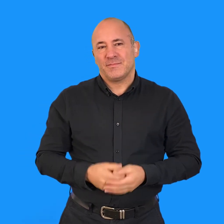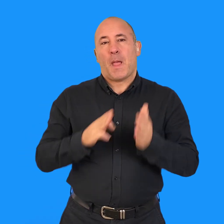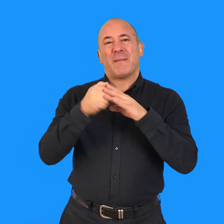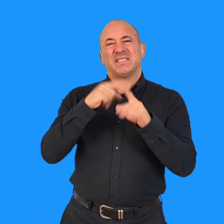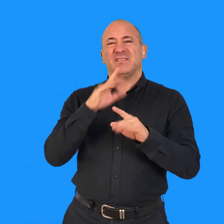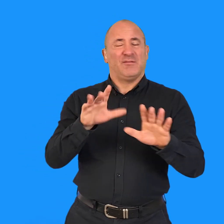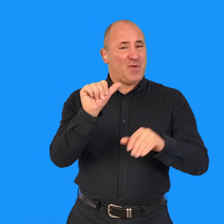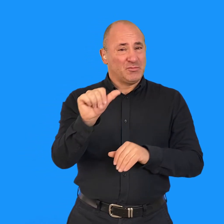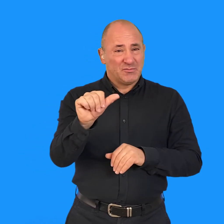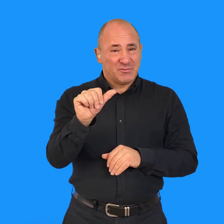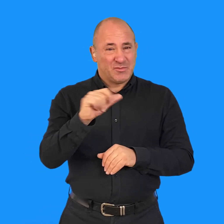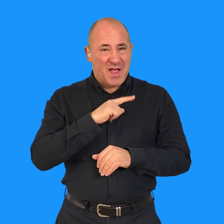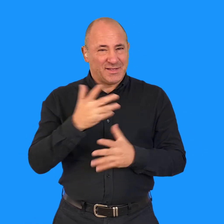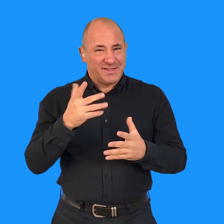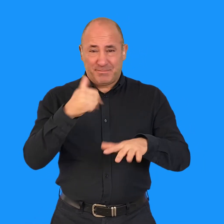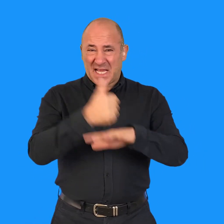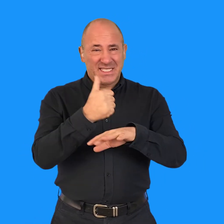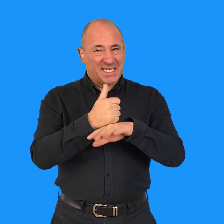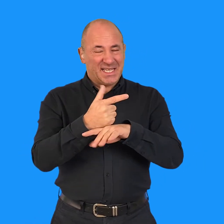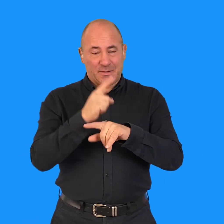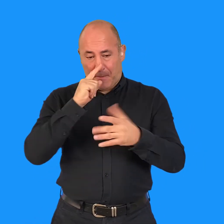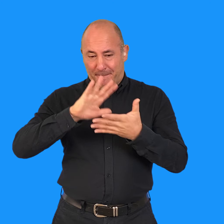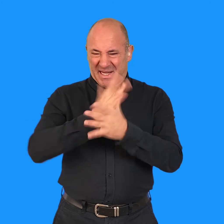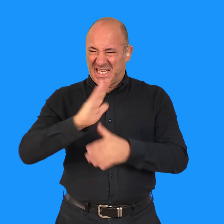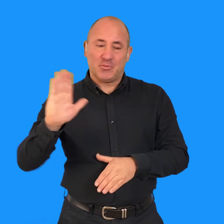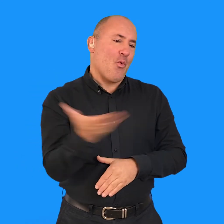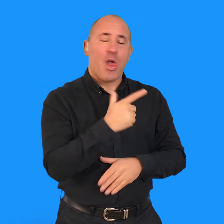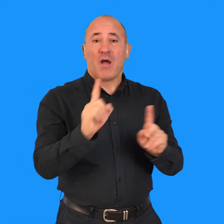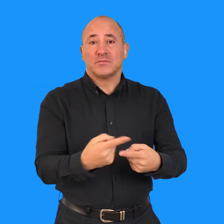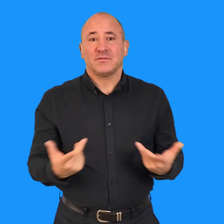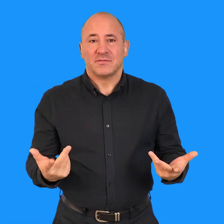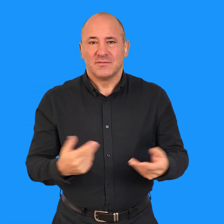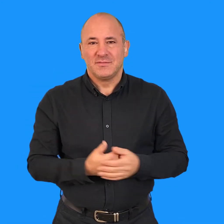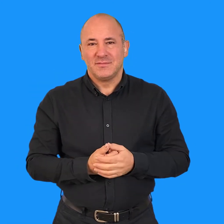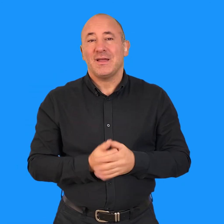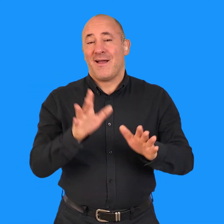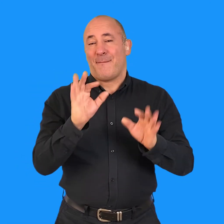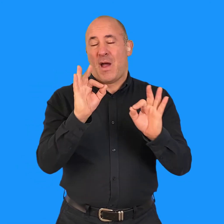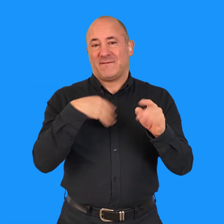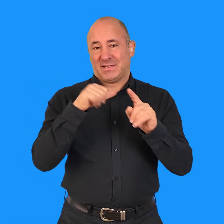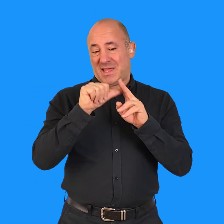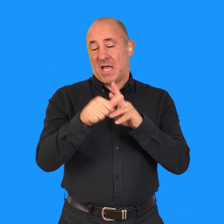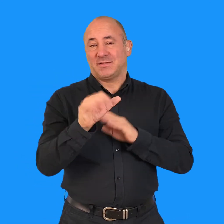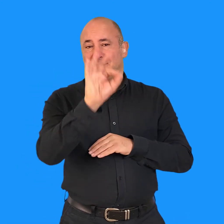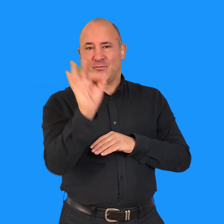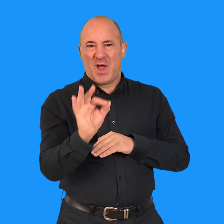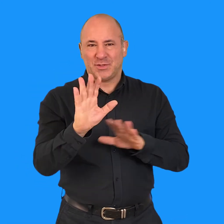because I think there's a very basic thing, which you can't please everyone all the time. And I think that brings me actually to my next question,